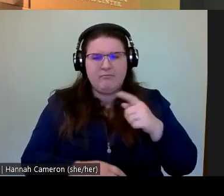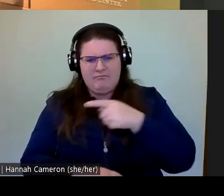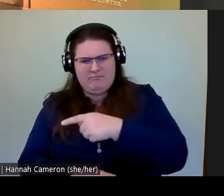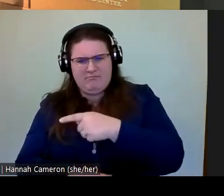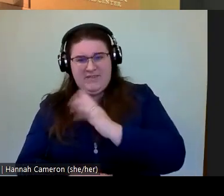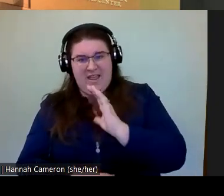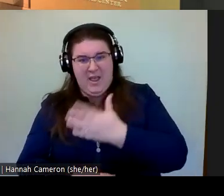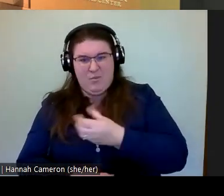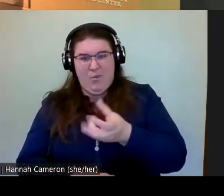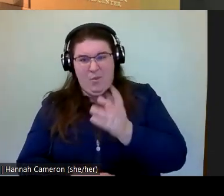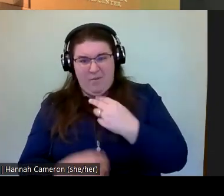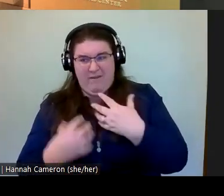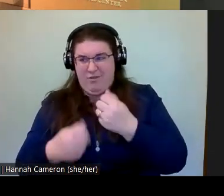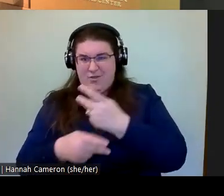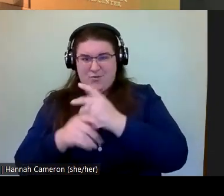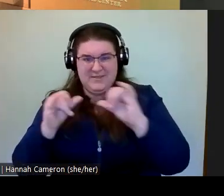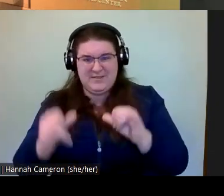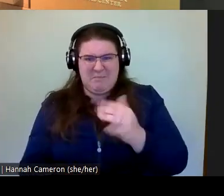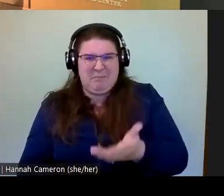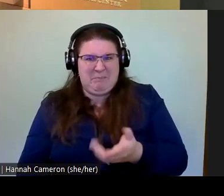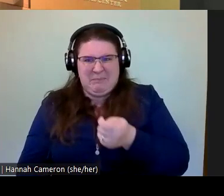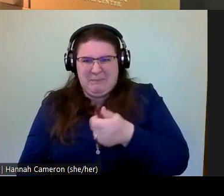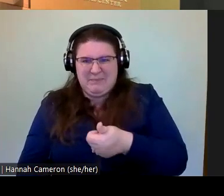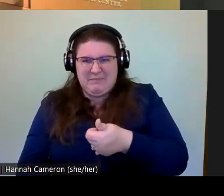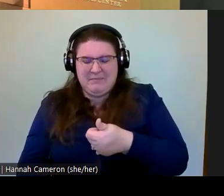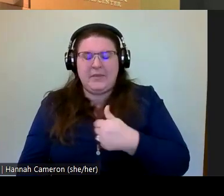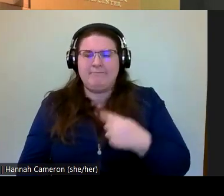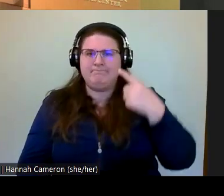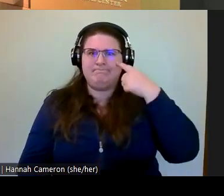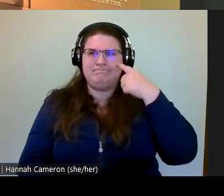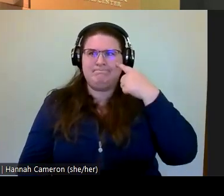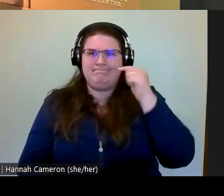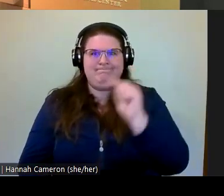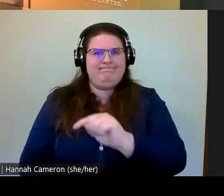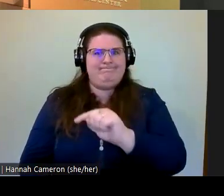and so at some point I started saying I need to start doing this uh not just in research trials